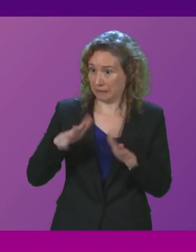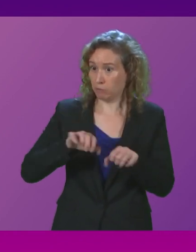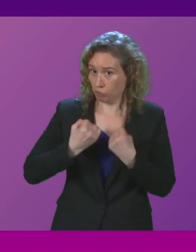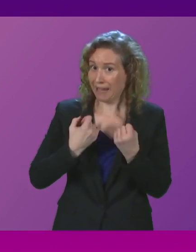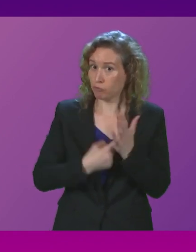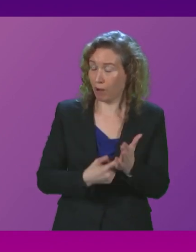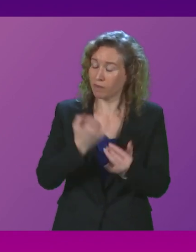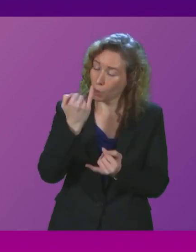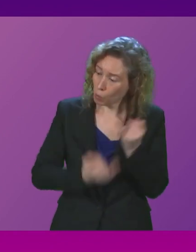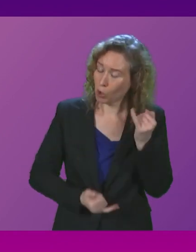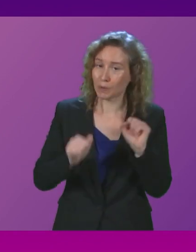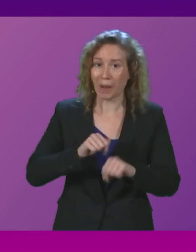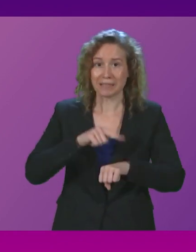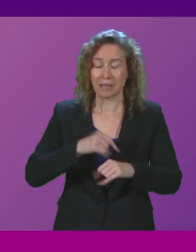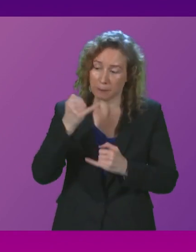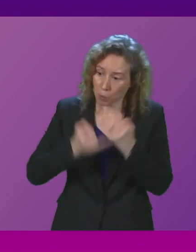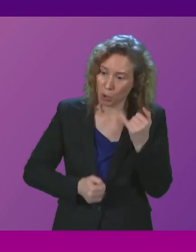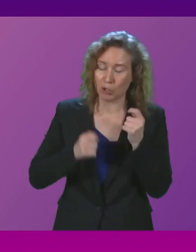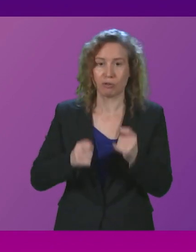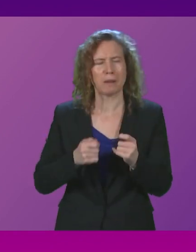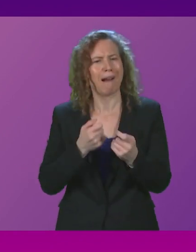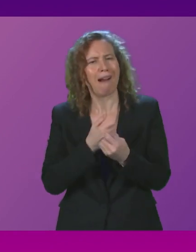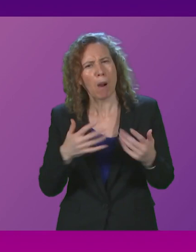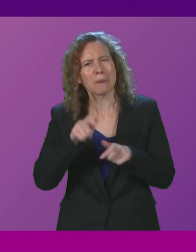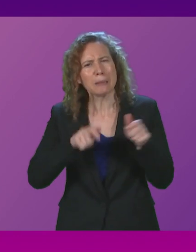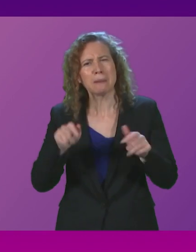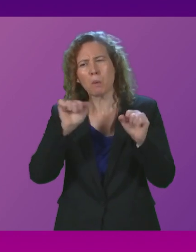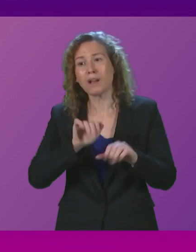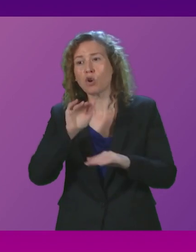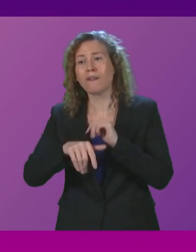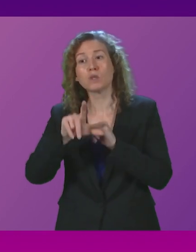Can you tell us how many people have waited more than 12 hours for A and E treatment since